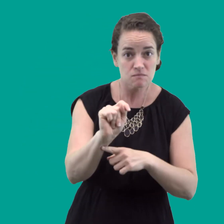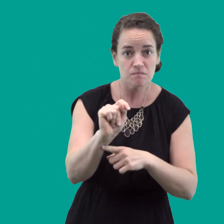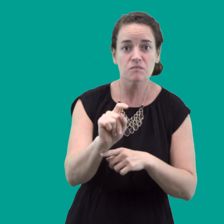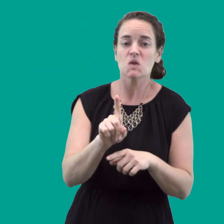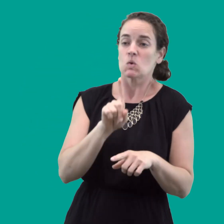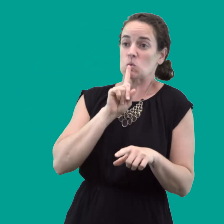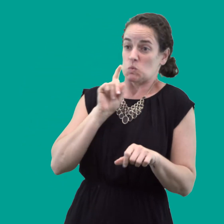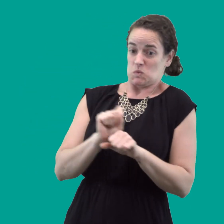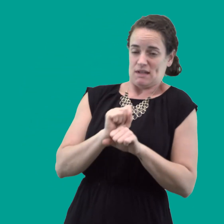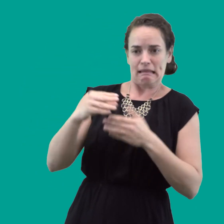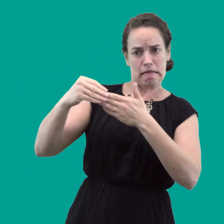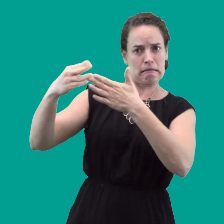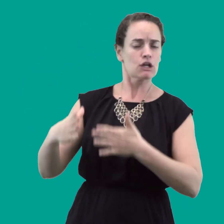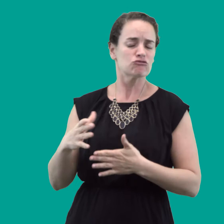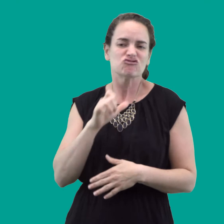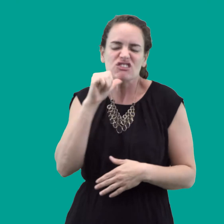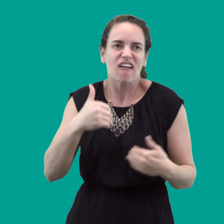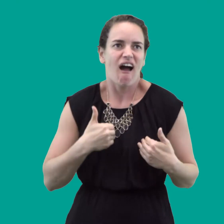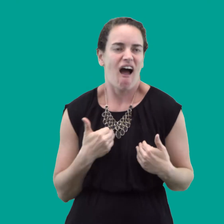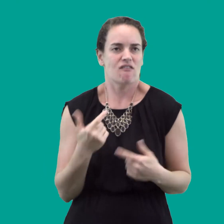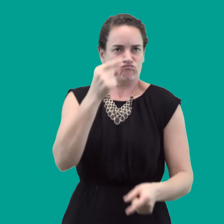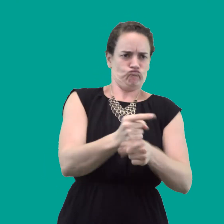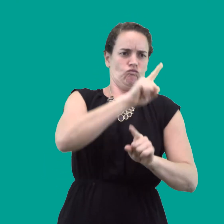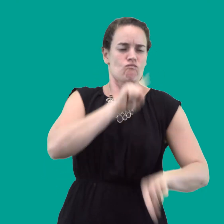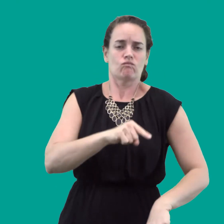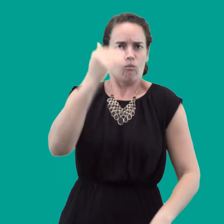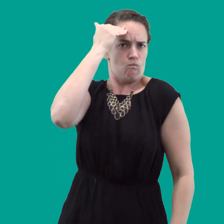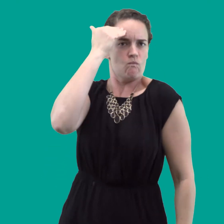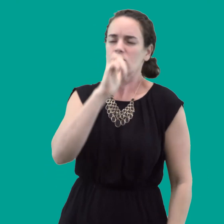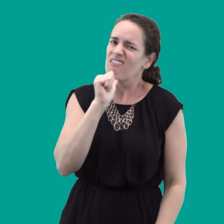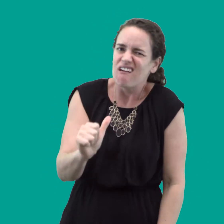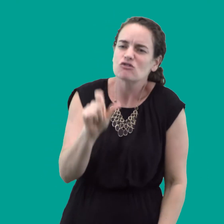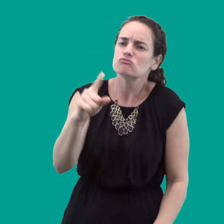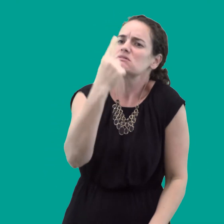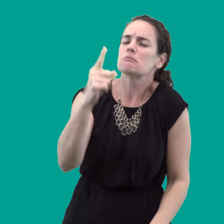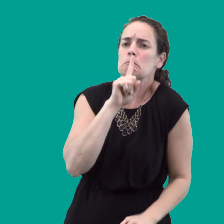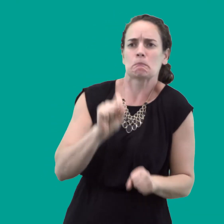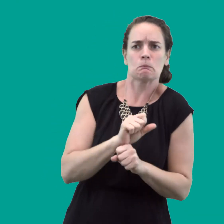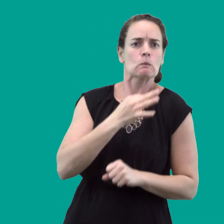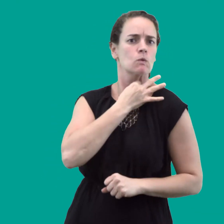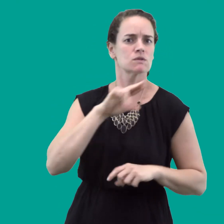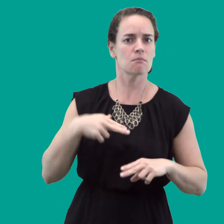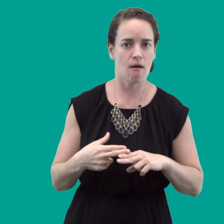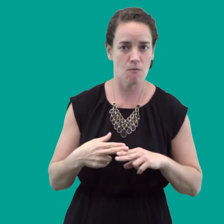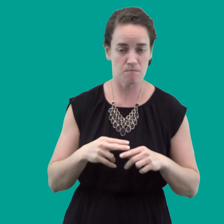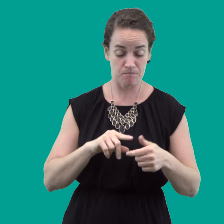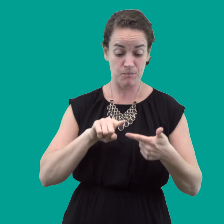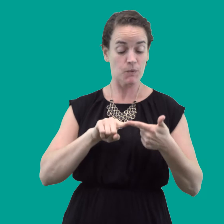Honestly, the leader should not know the right or wrong answer, it should be something they are actually curious about.